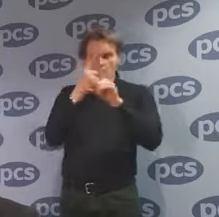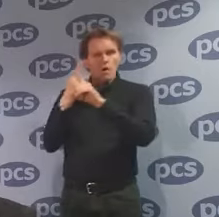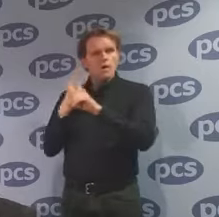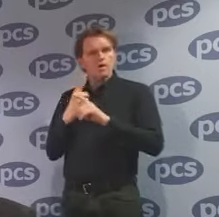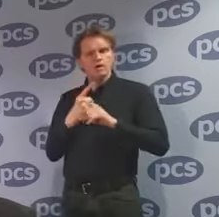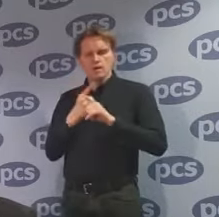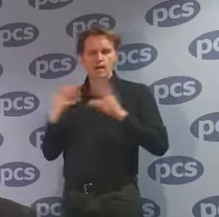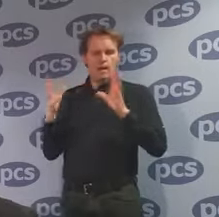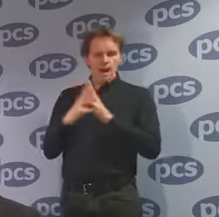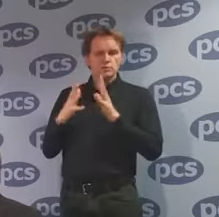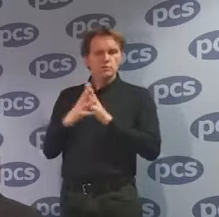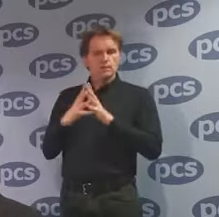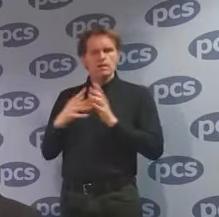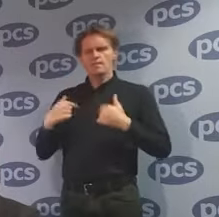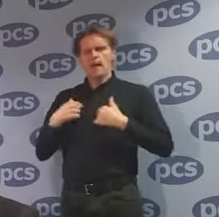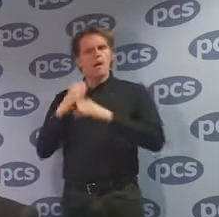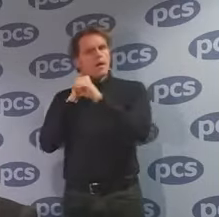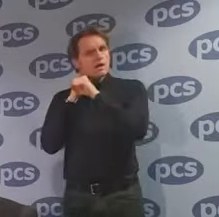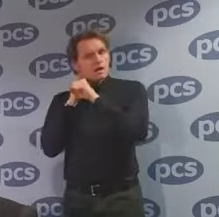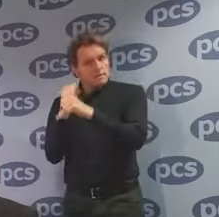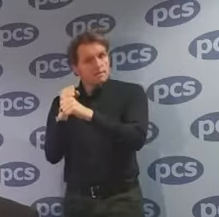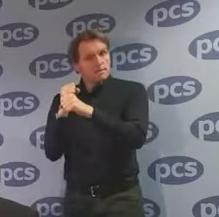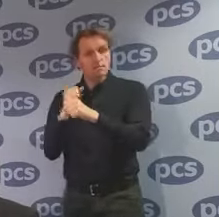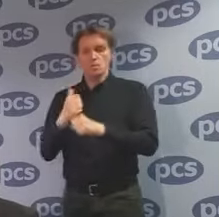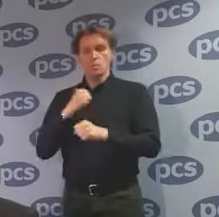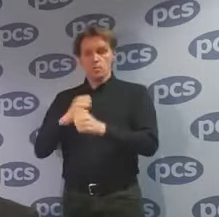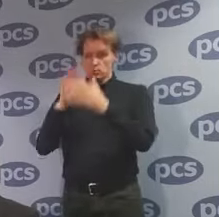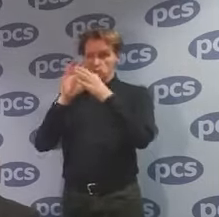commitment Janice is we want to work with branches to ensure that we can